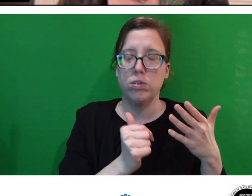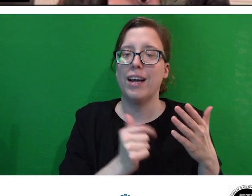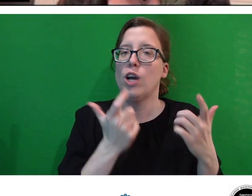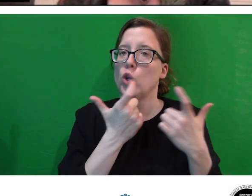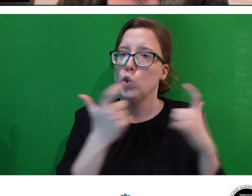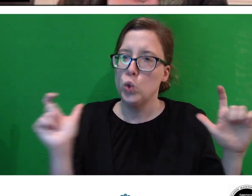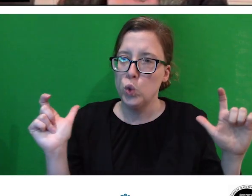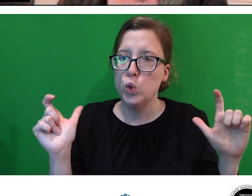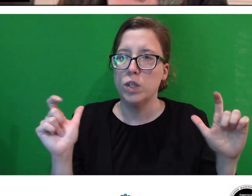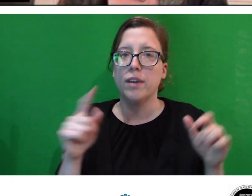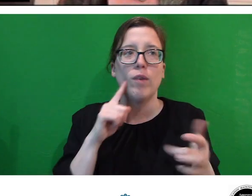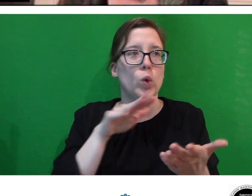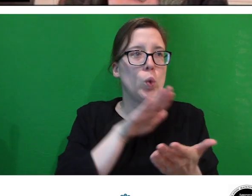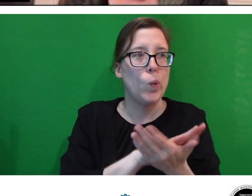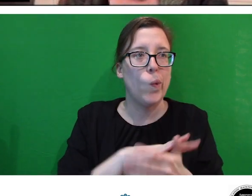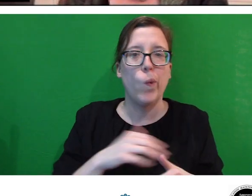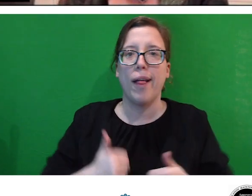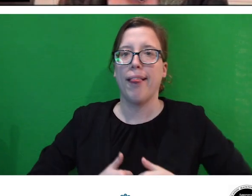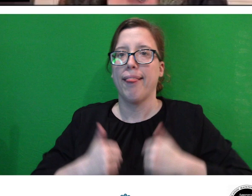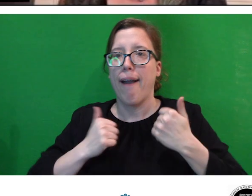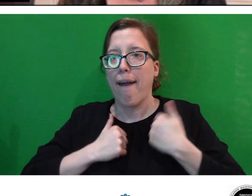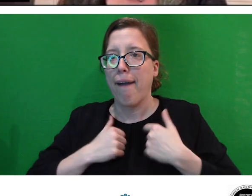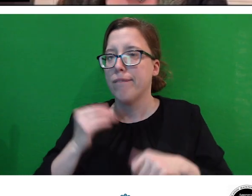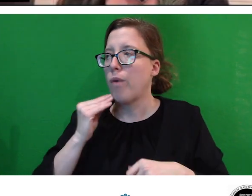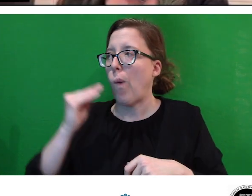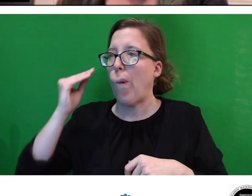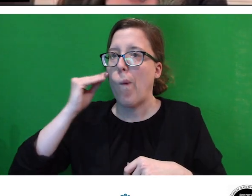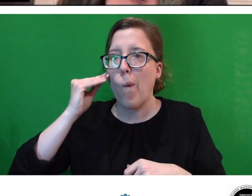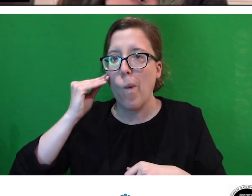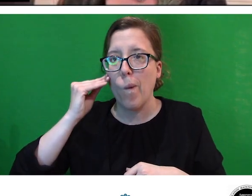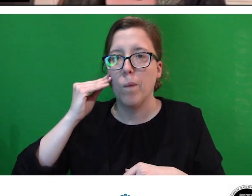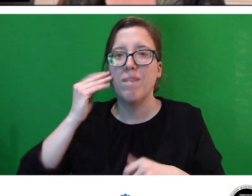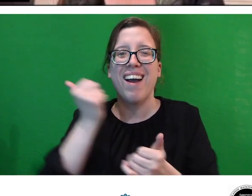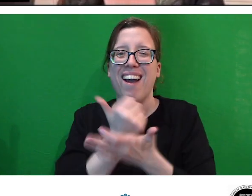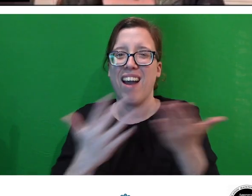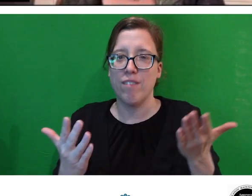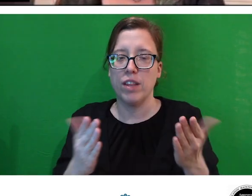direct learning. They have to be systematically, directly taught